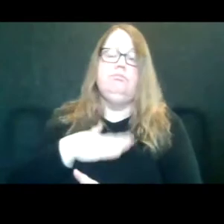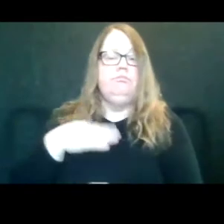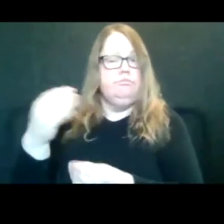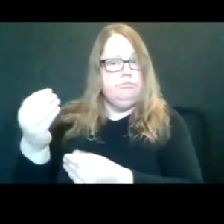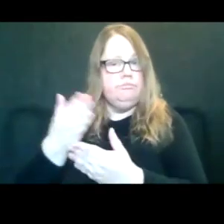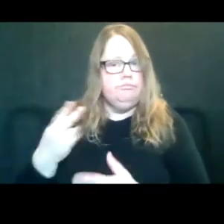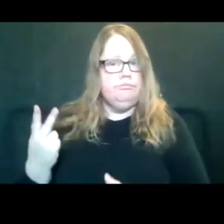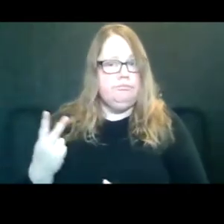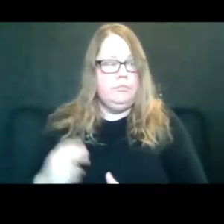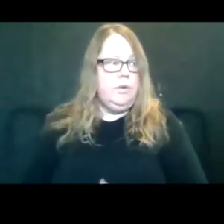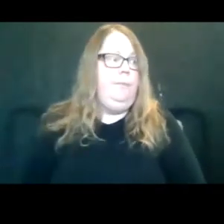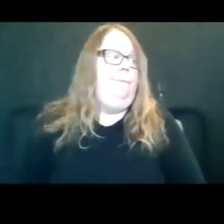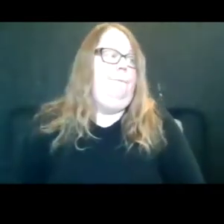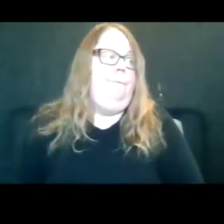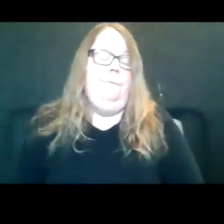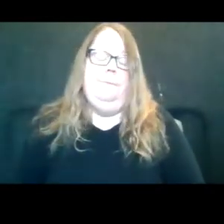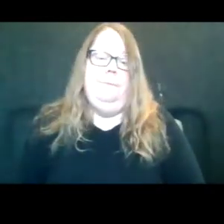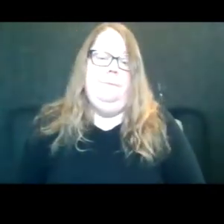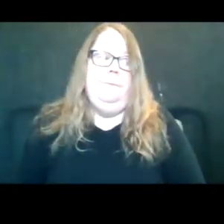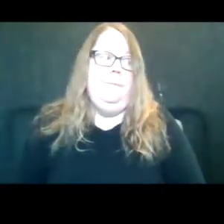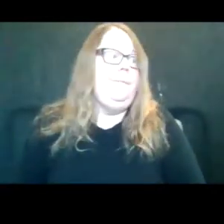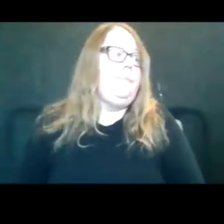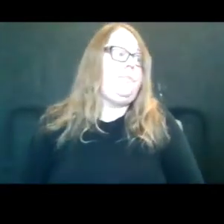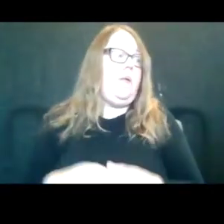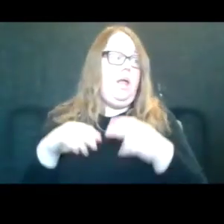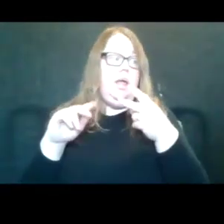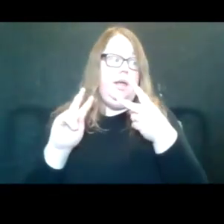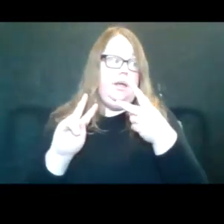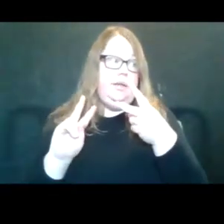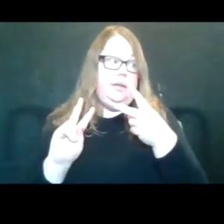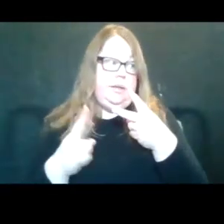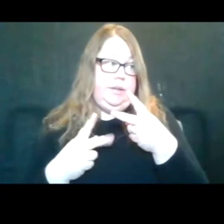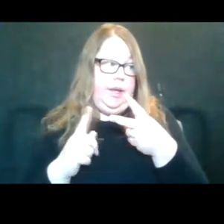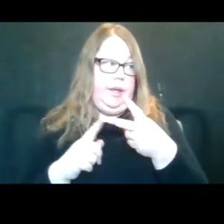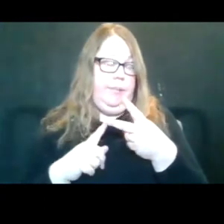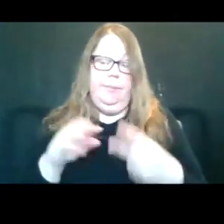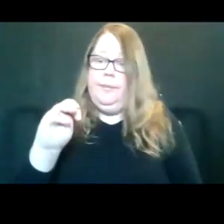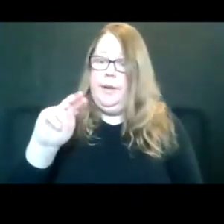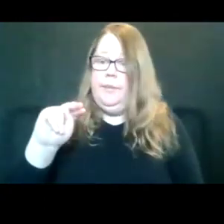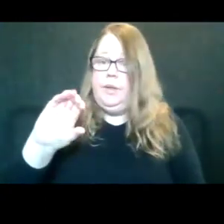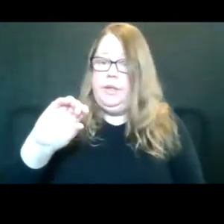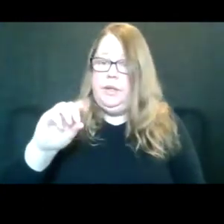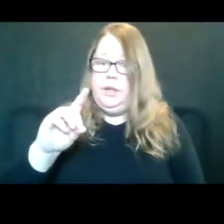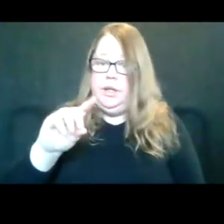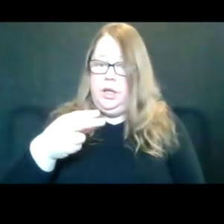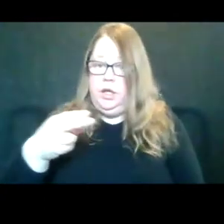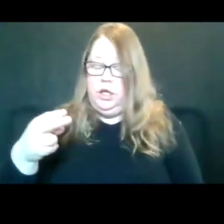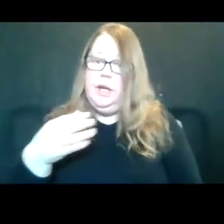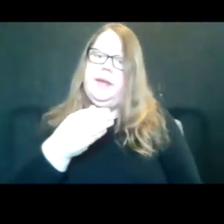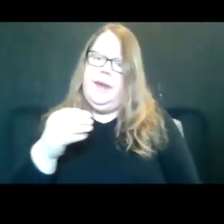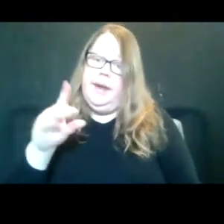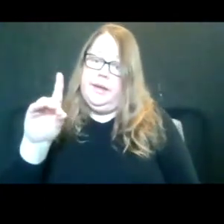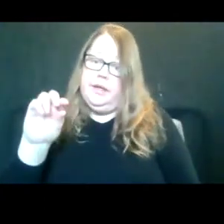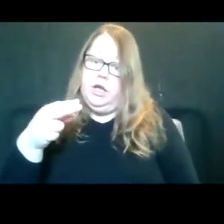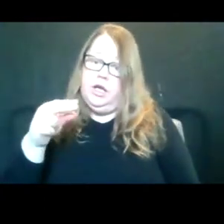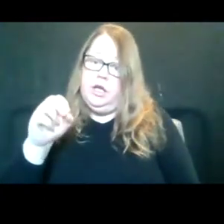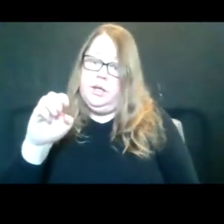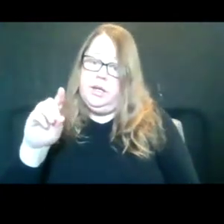spotlighted, please let Kaitlyn or me know. Second, MNCDHH and DHHSD started drafting